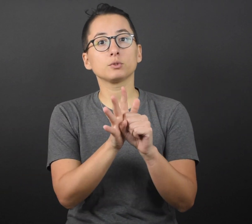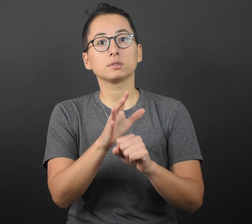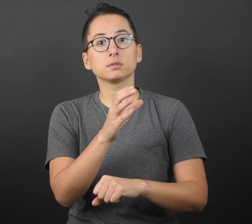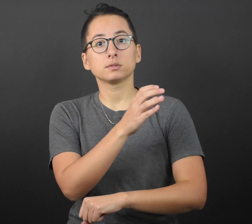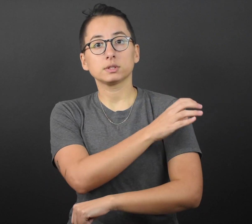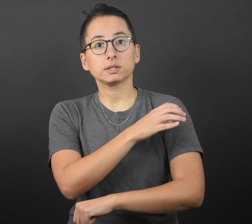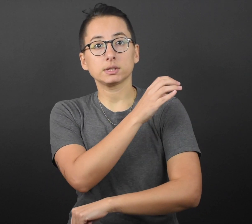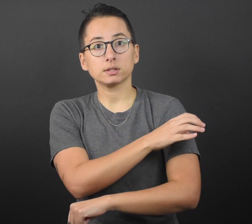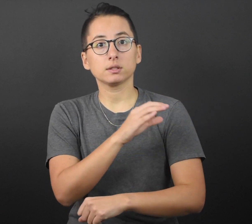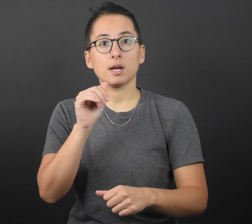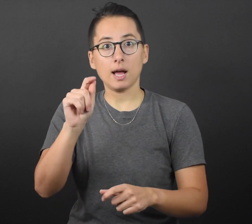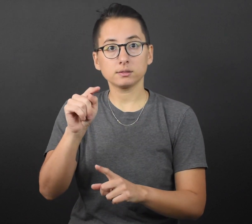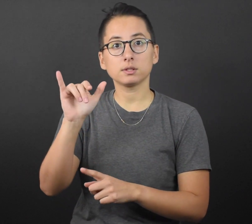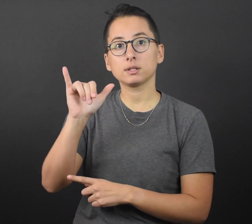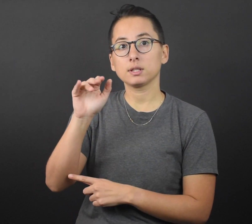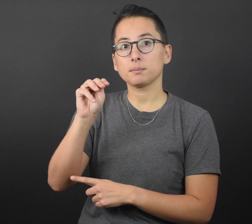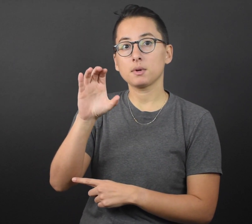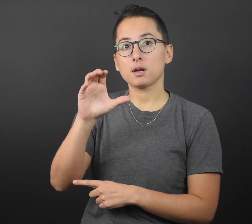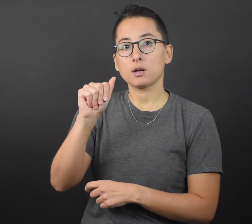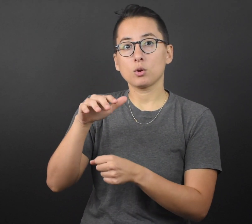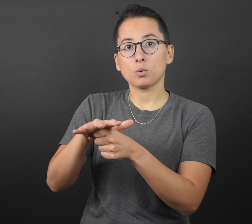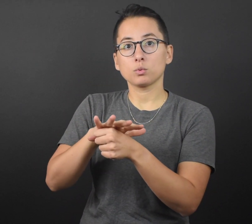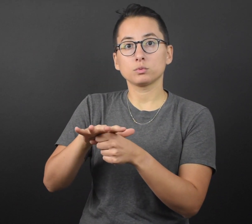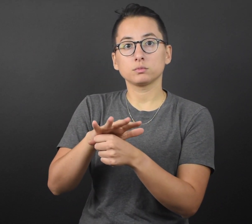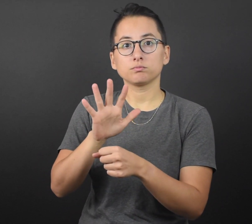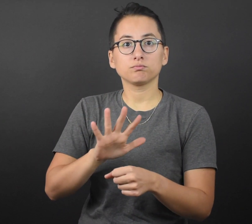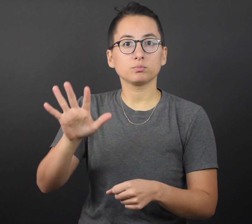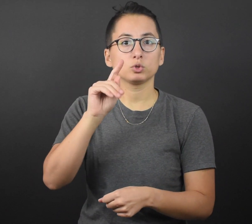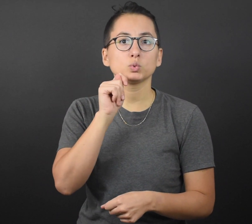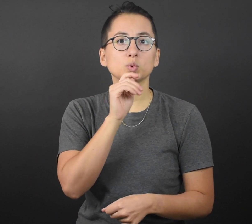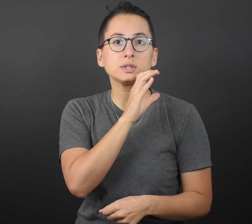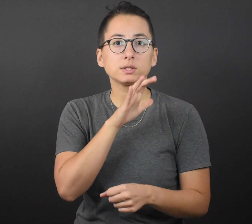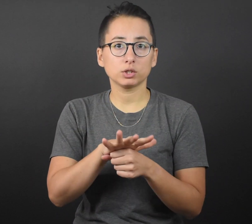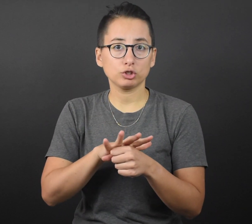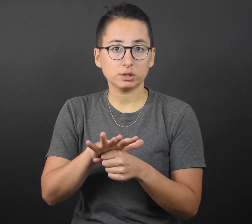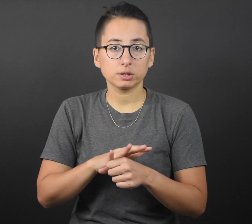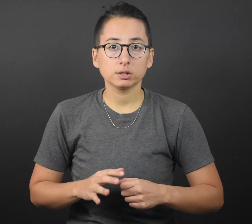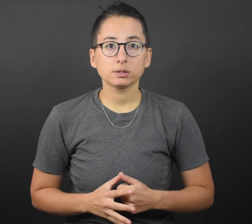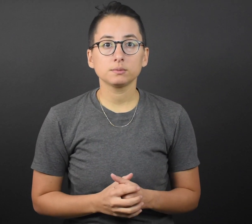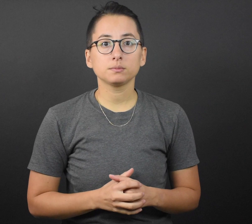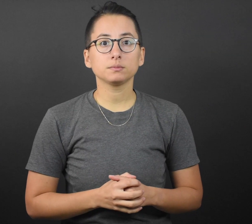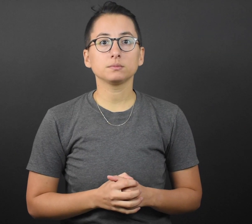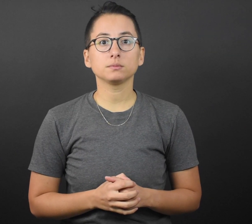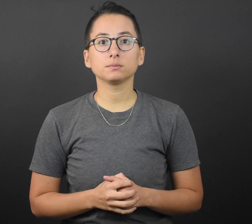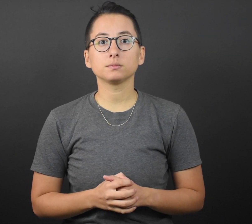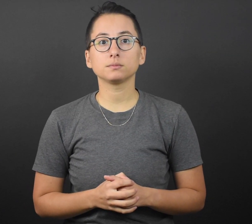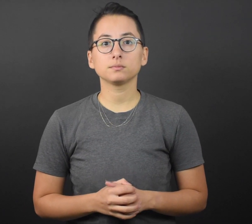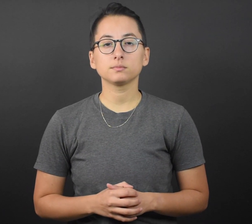clinics at YMCA locations across the Greater Twin Cities area.